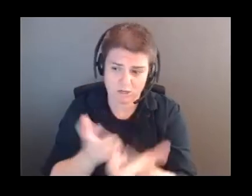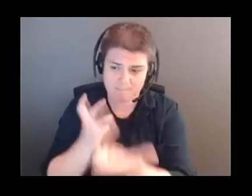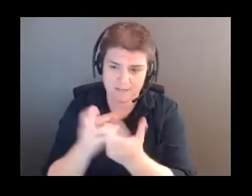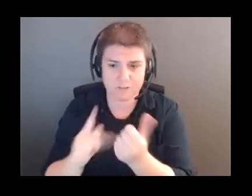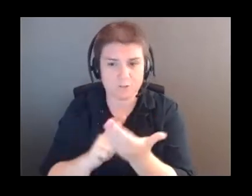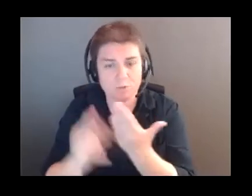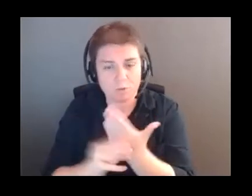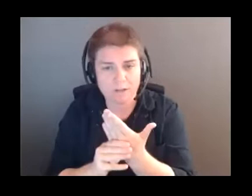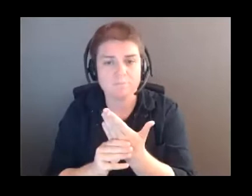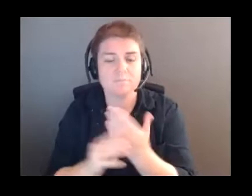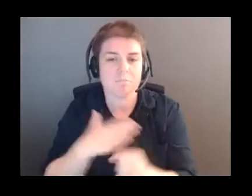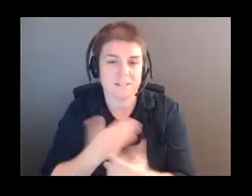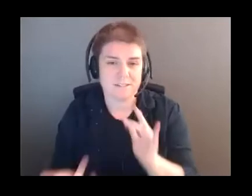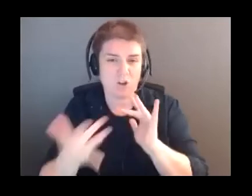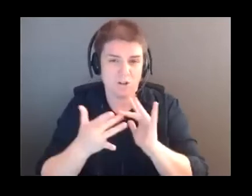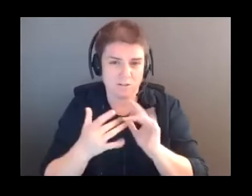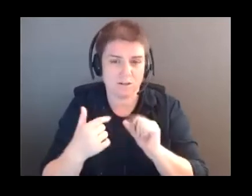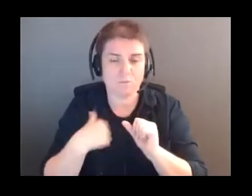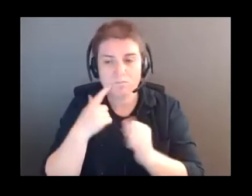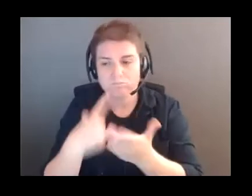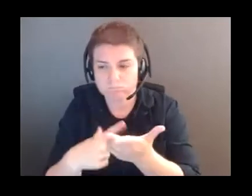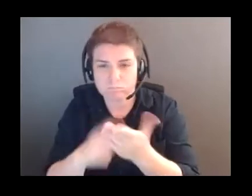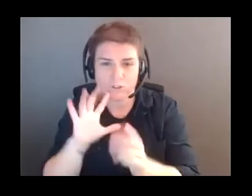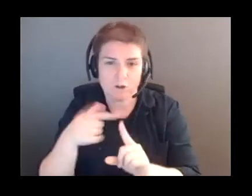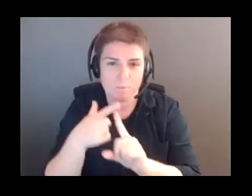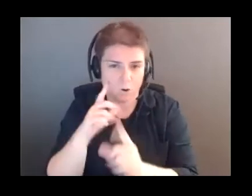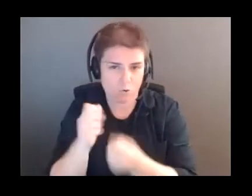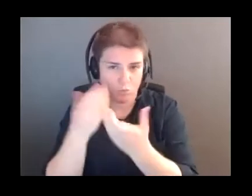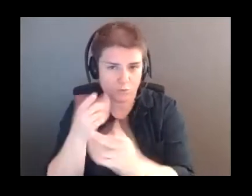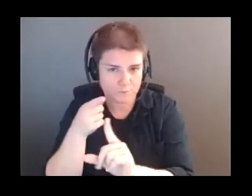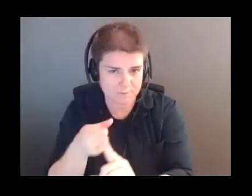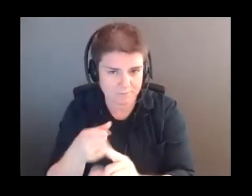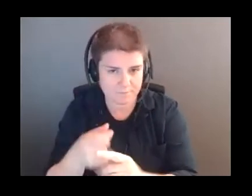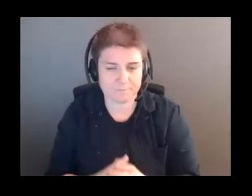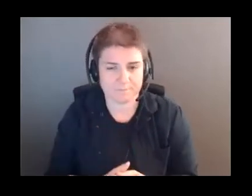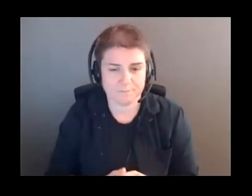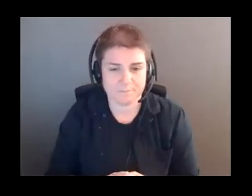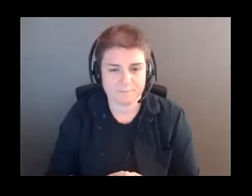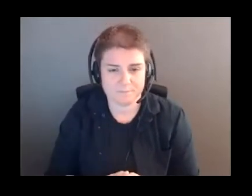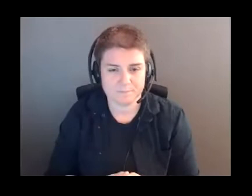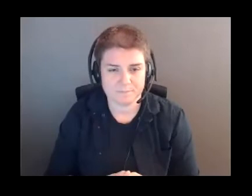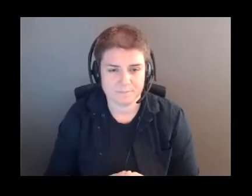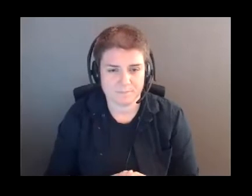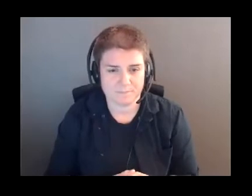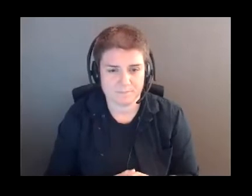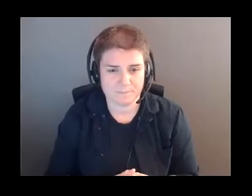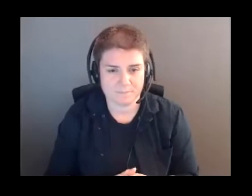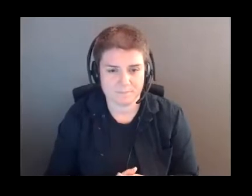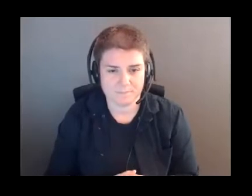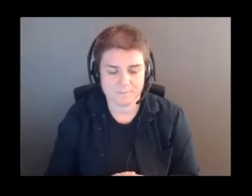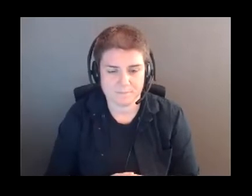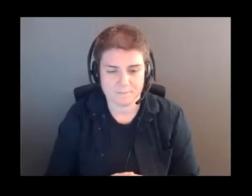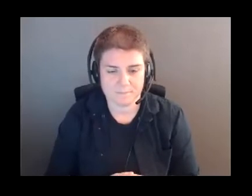please reach out to me and we can talk about your proposal more specifically. I will also